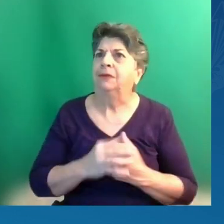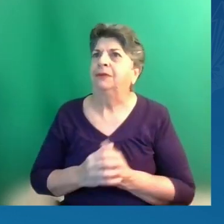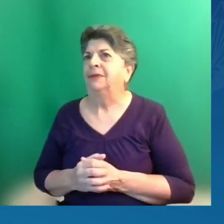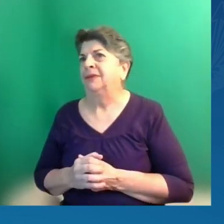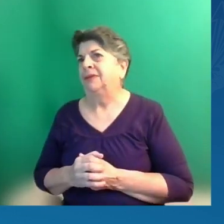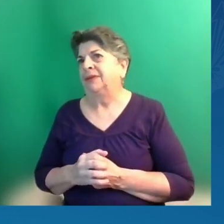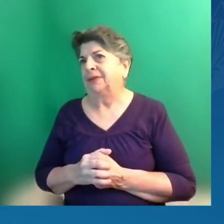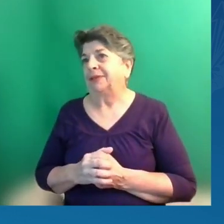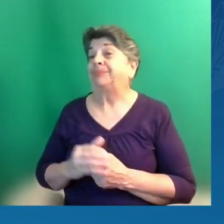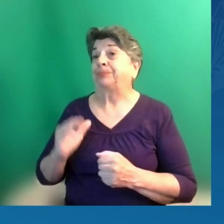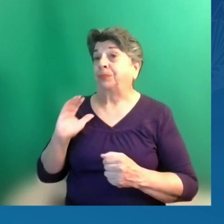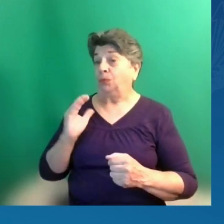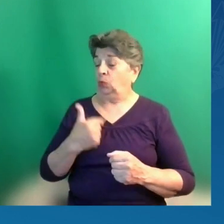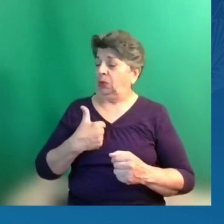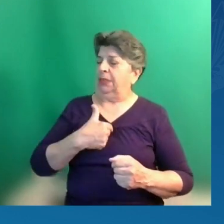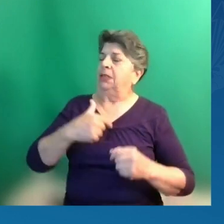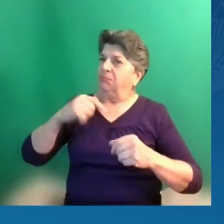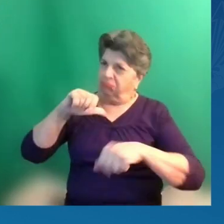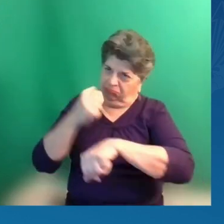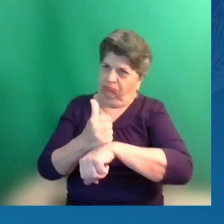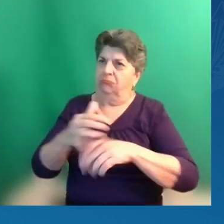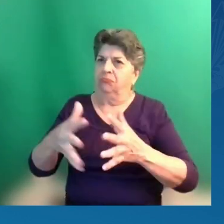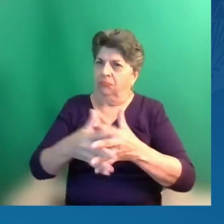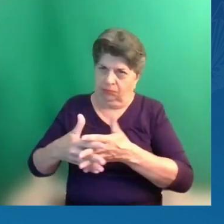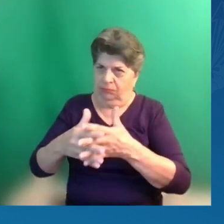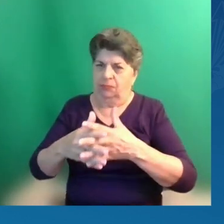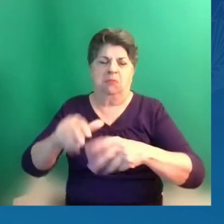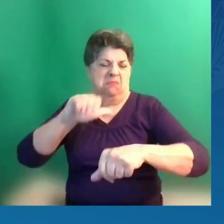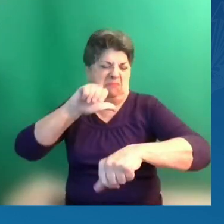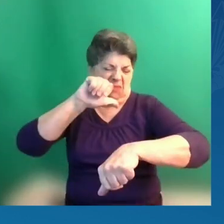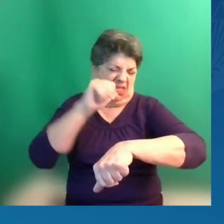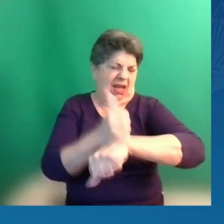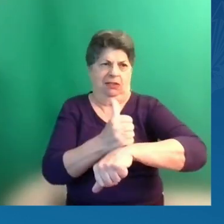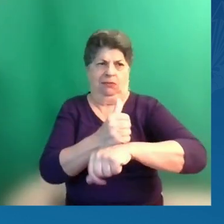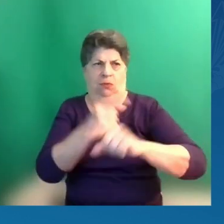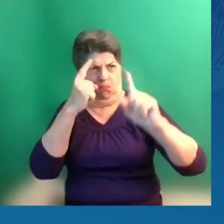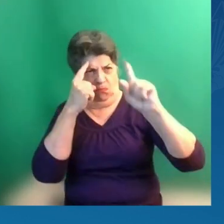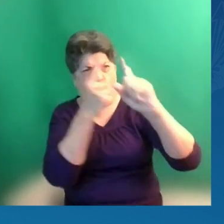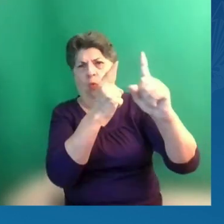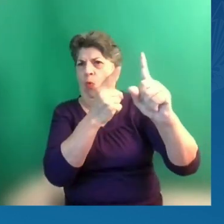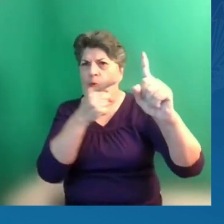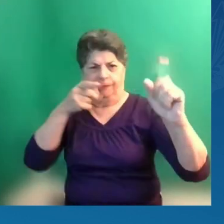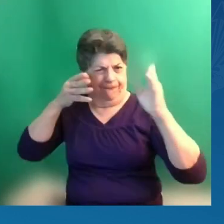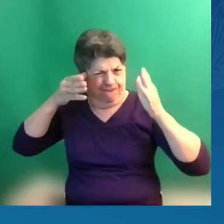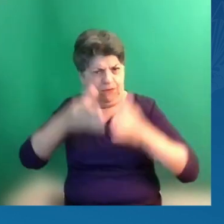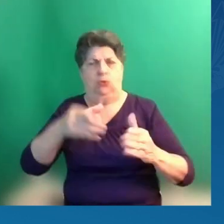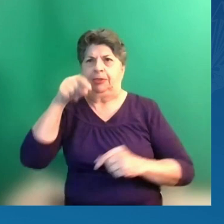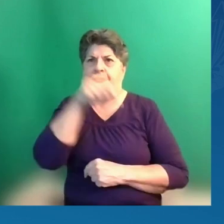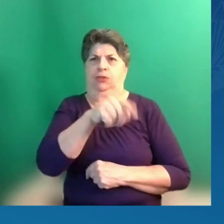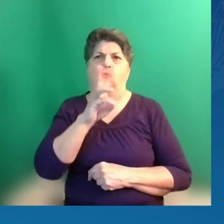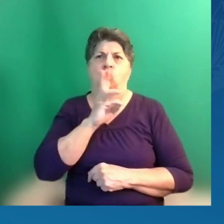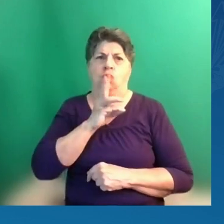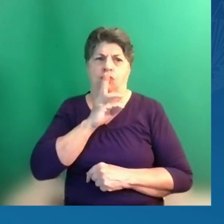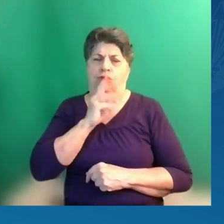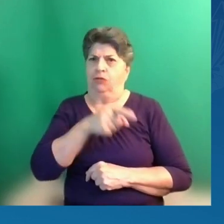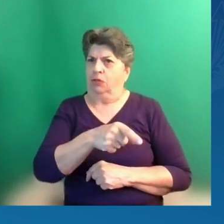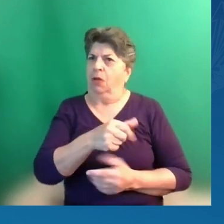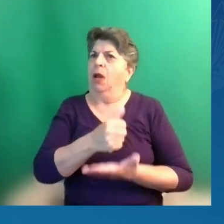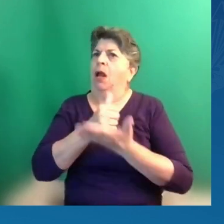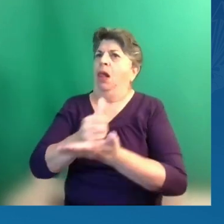we are releasing our Action Plan on Global Water Security. This Action Plan will cement America's role of leadership